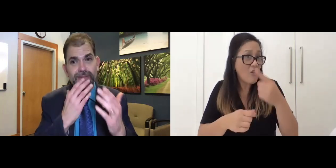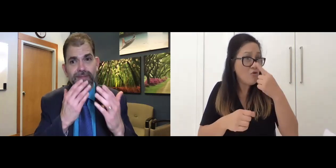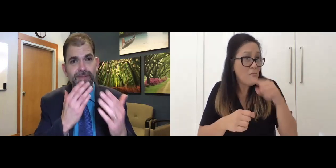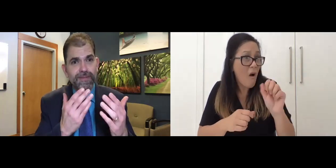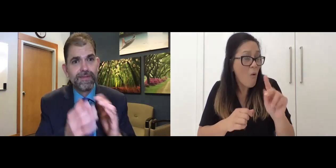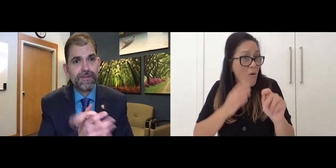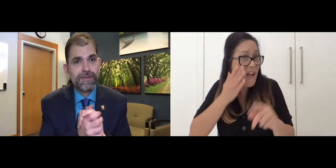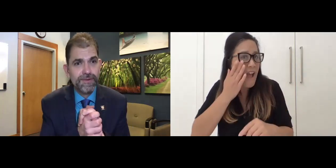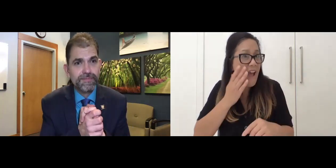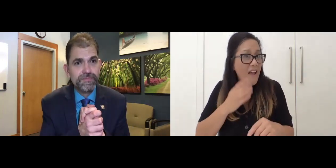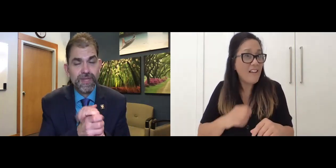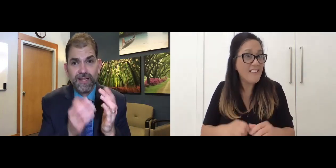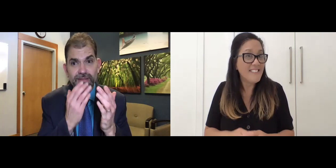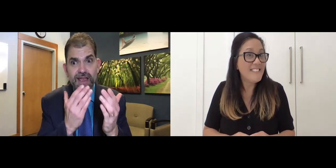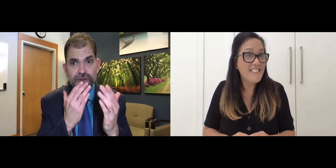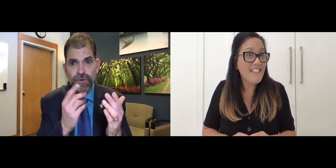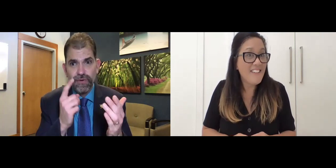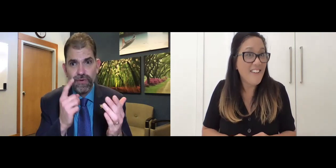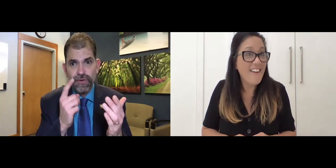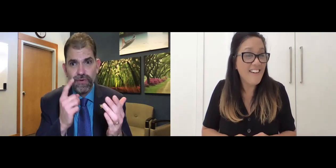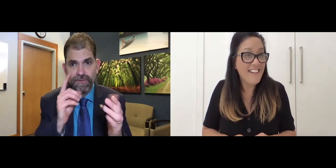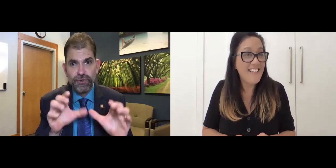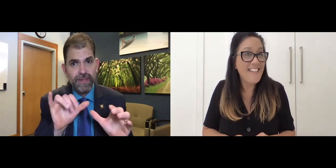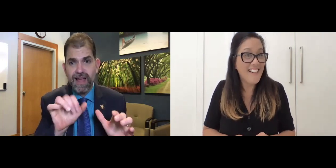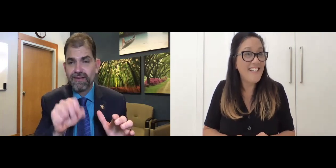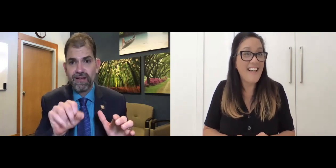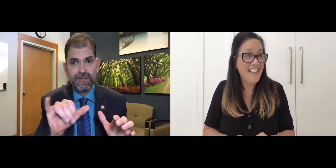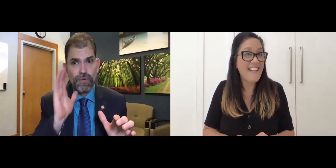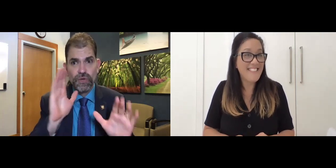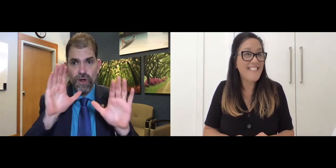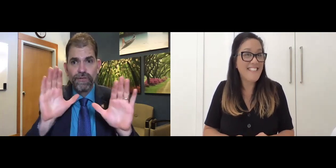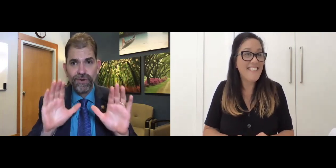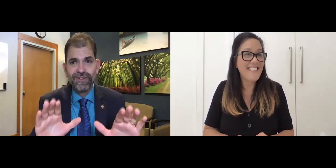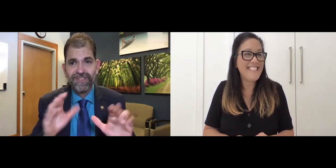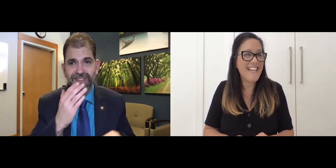And then they can contact you? Yes ,thank you for that. I appreciate you doing that,